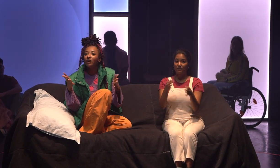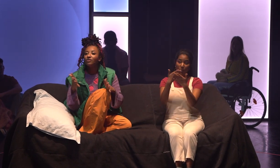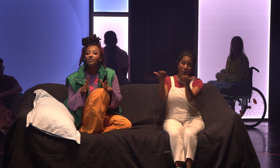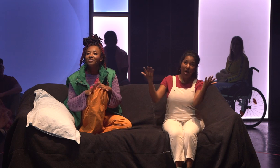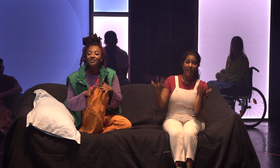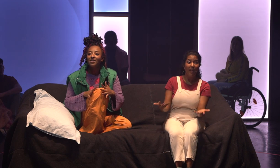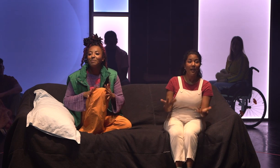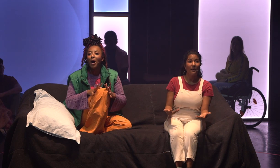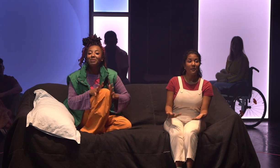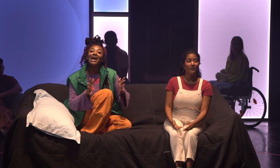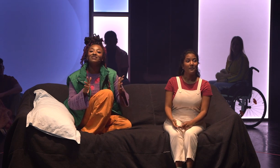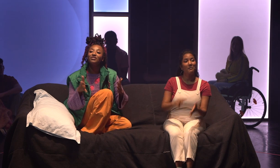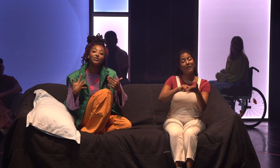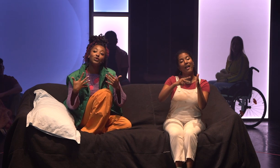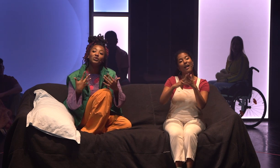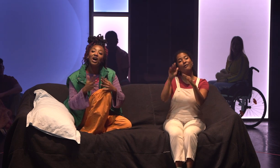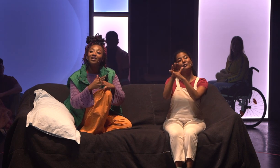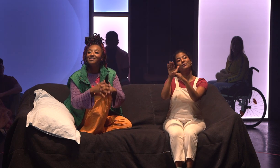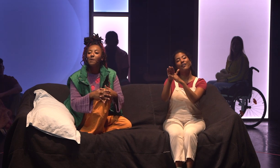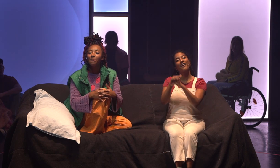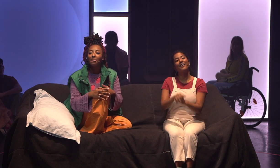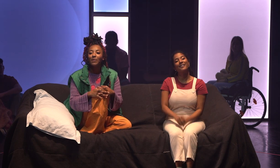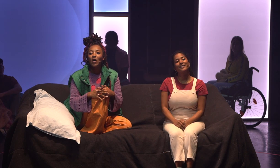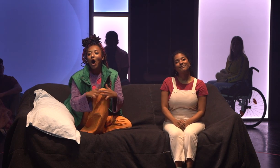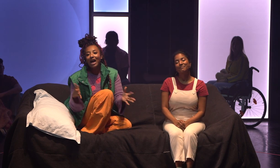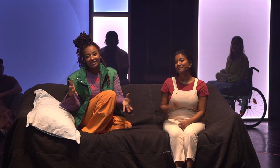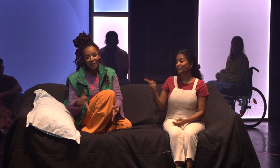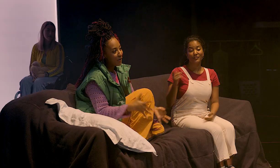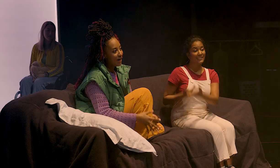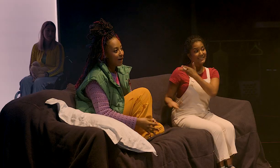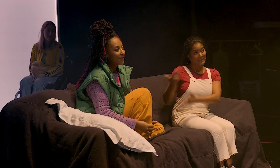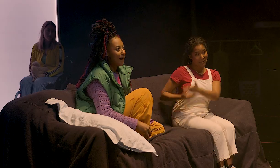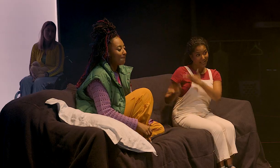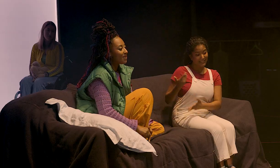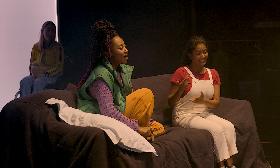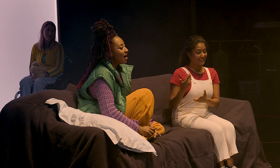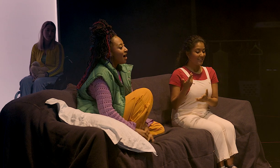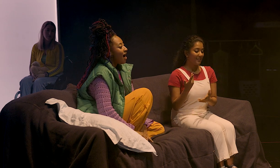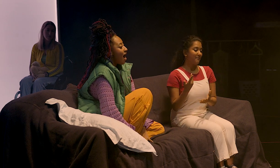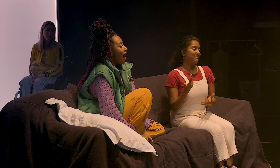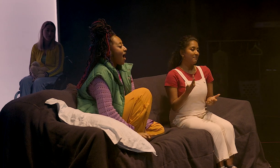world, about our plans for the future. I tell her that